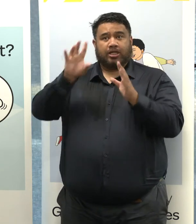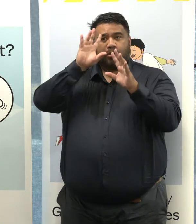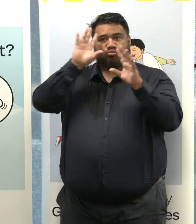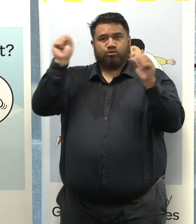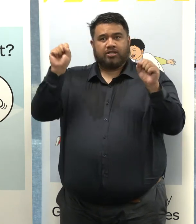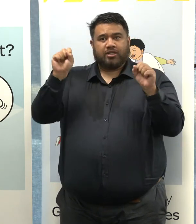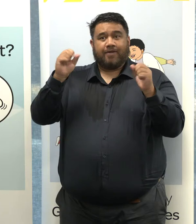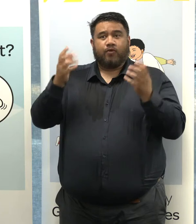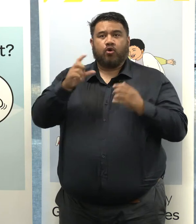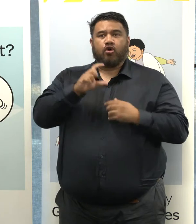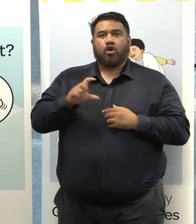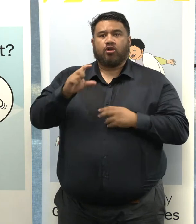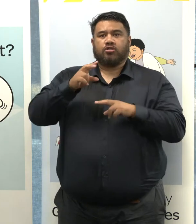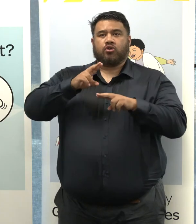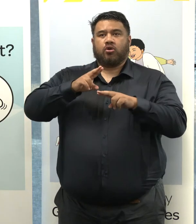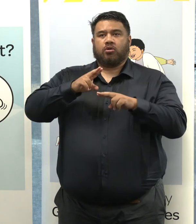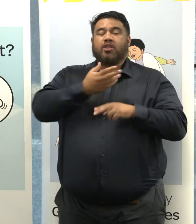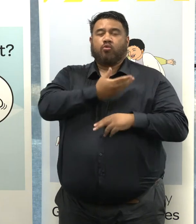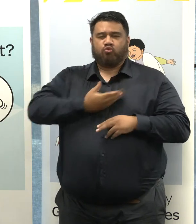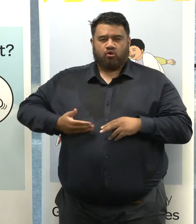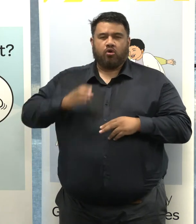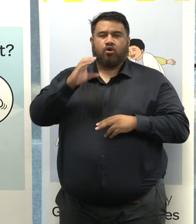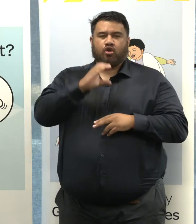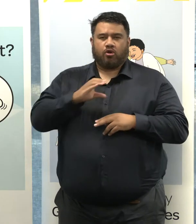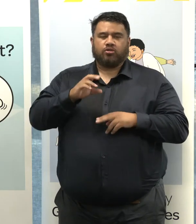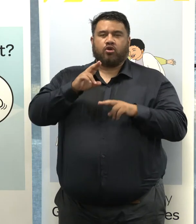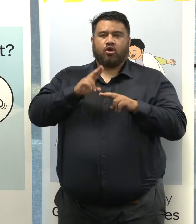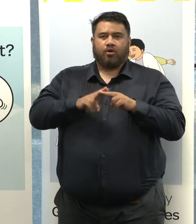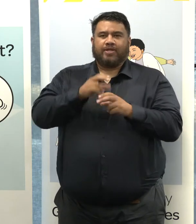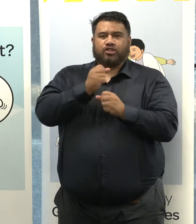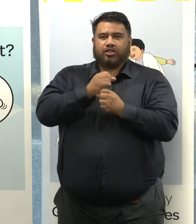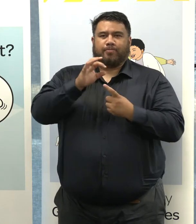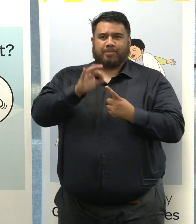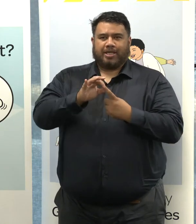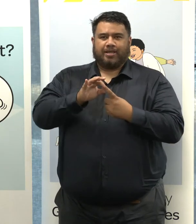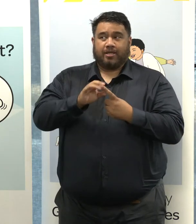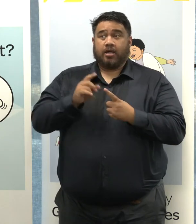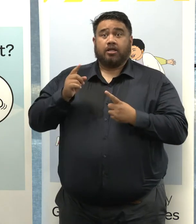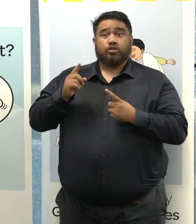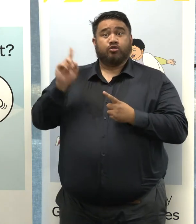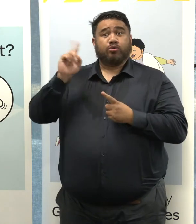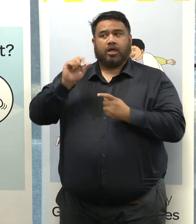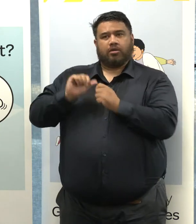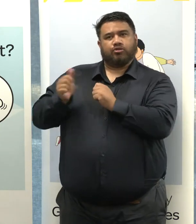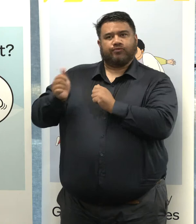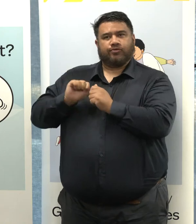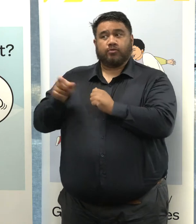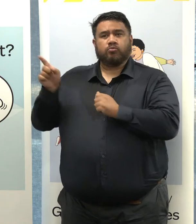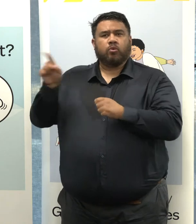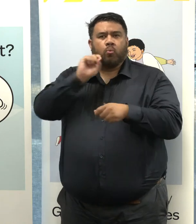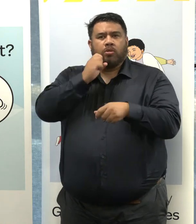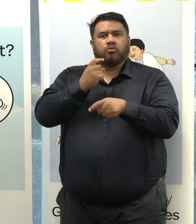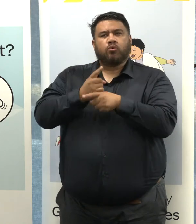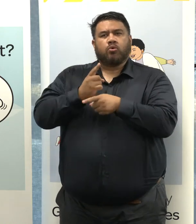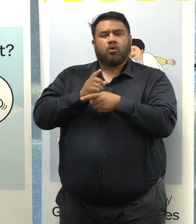Samantha Murton, who is the chair, actually the president